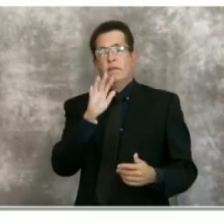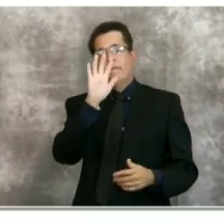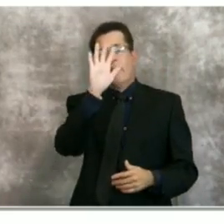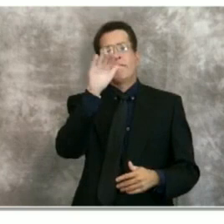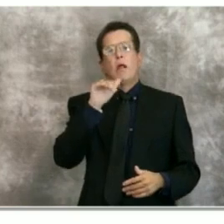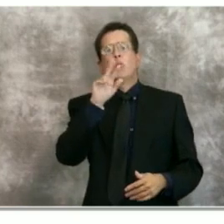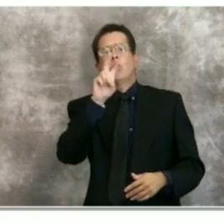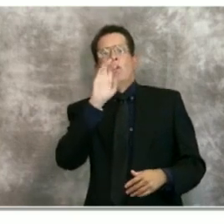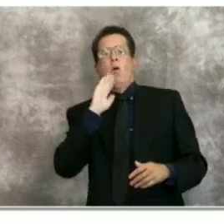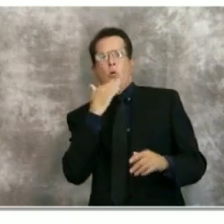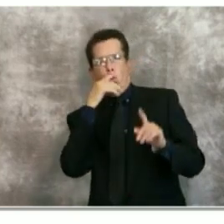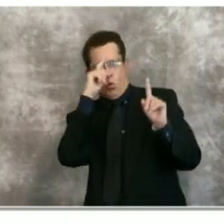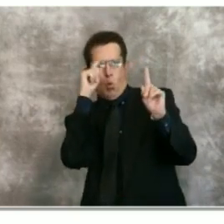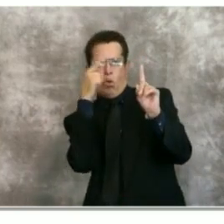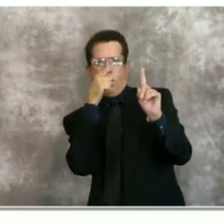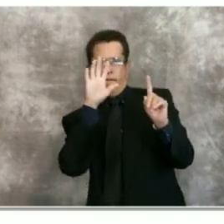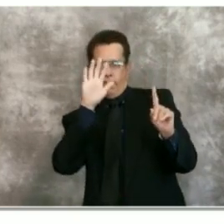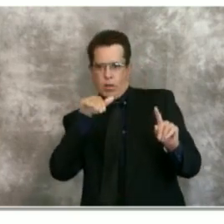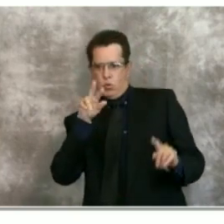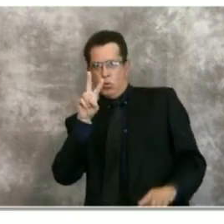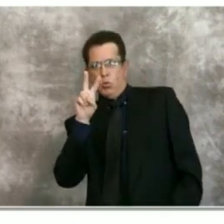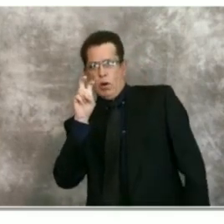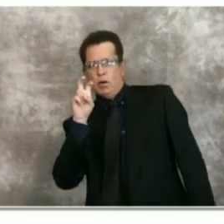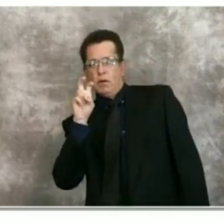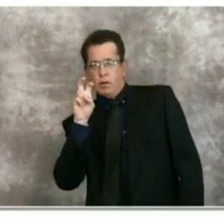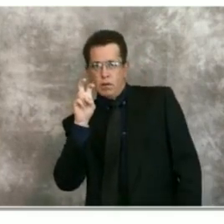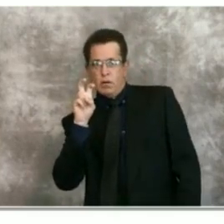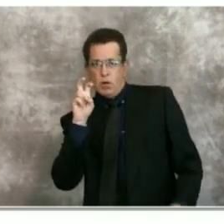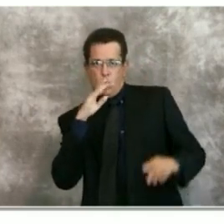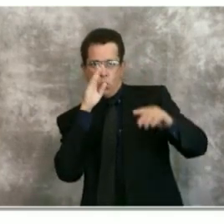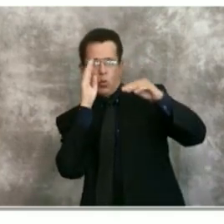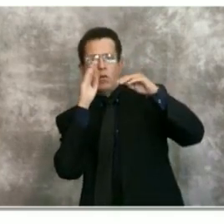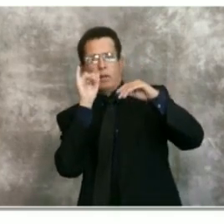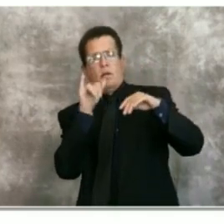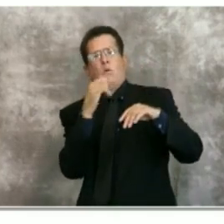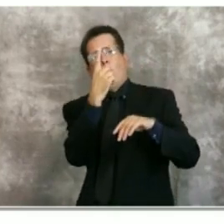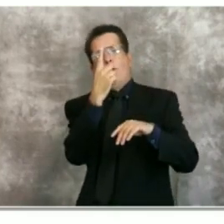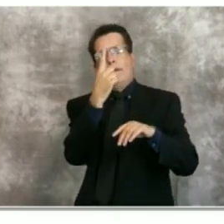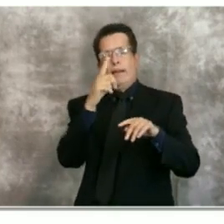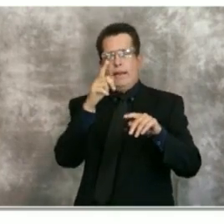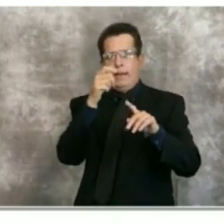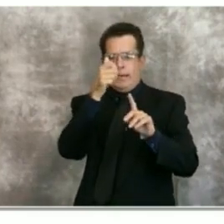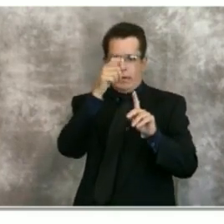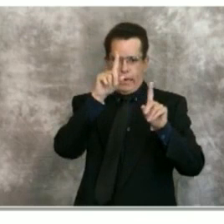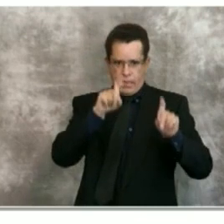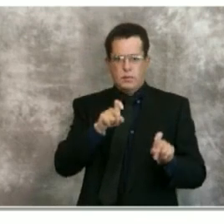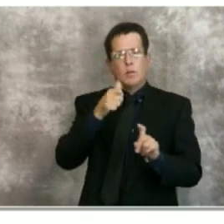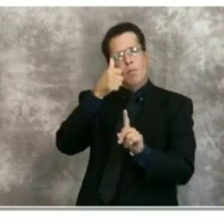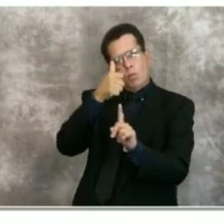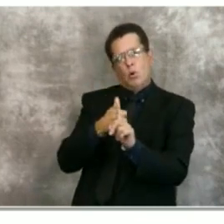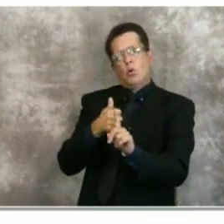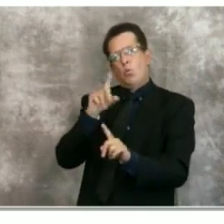TRACE AND TREAT. WE ARE WELL OVER OUR GOAL. FOR STAGE 2